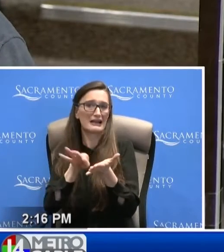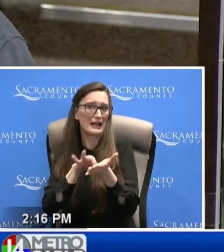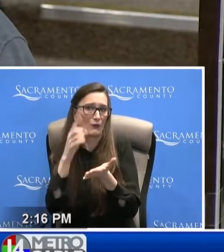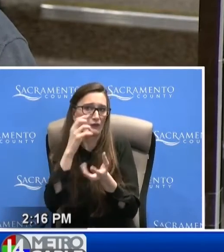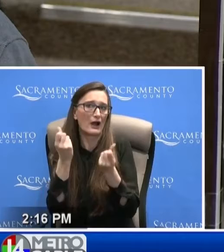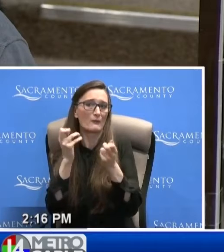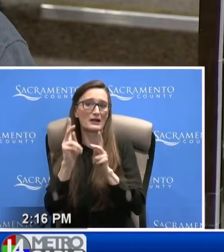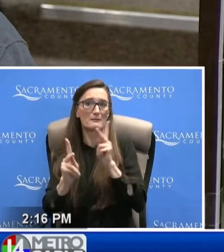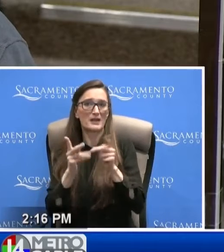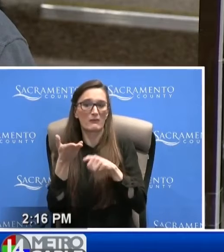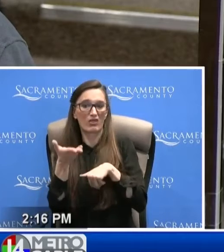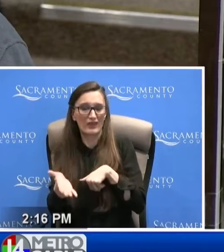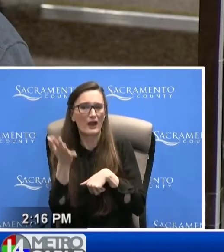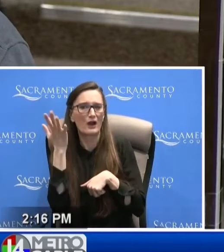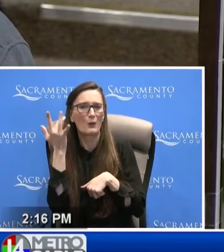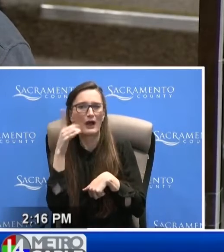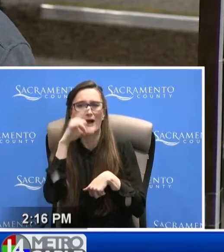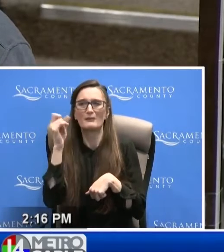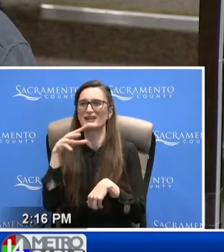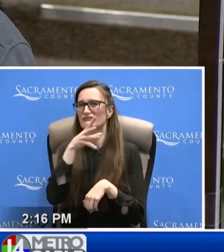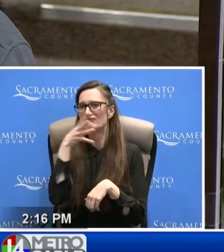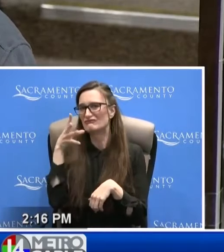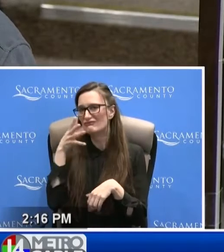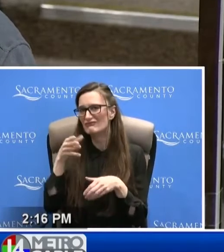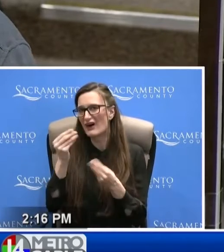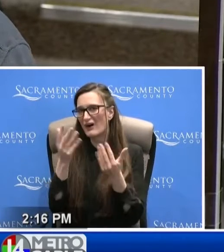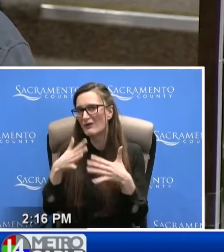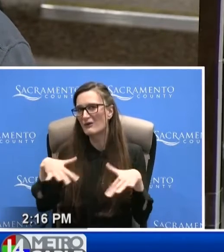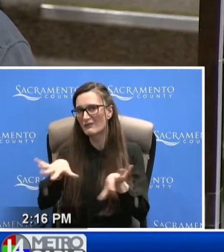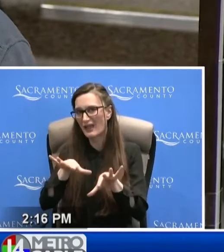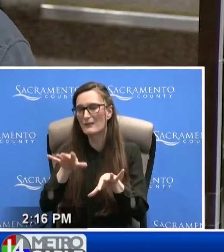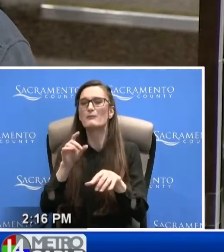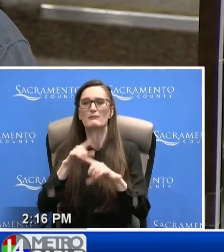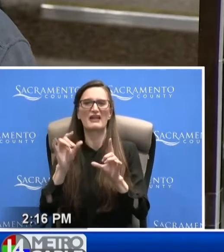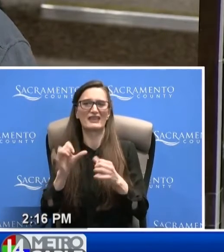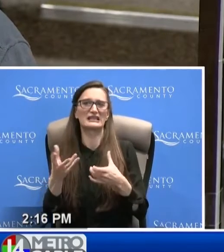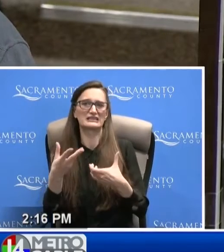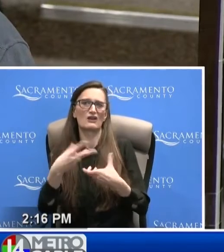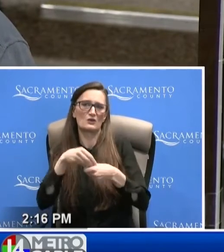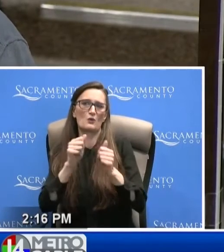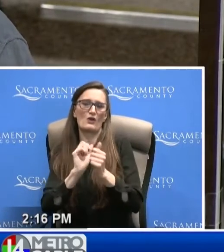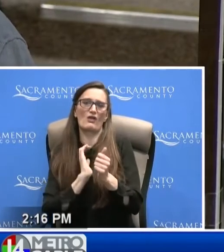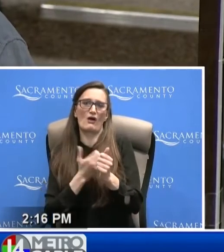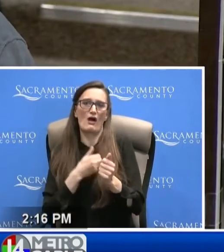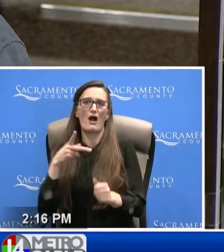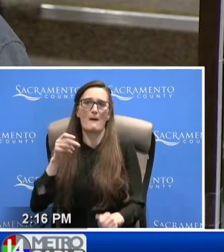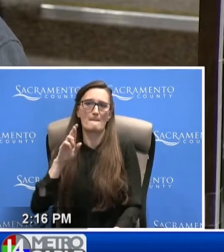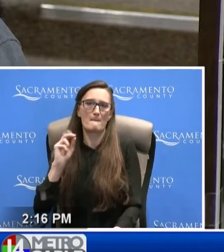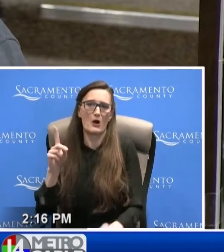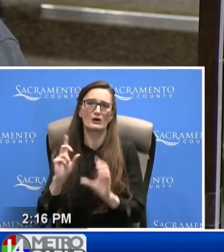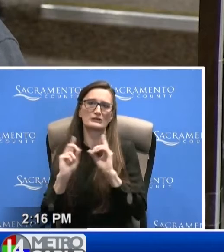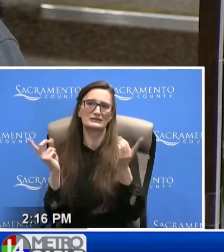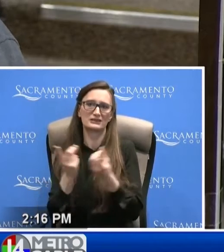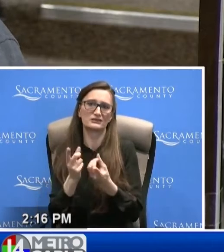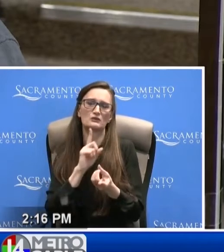but it is part of the unincorporated county and as part of our park district. So we'd love to have Rio Linda on over to together